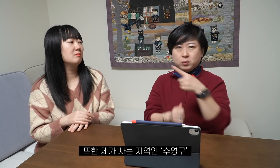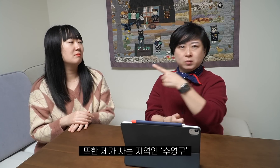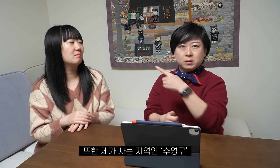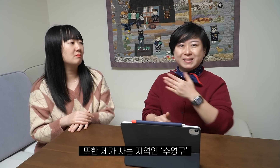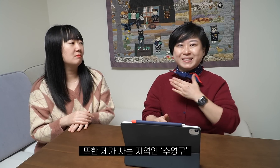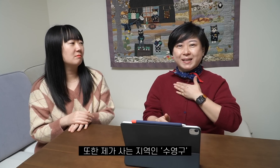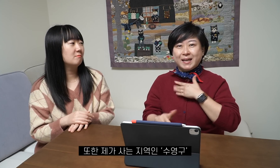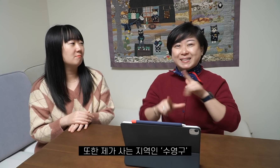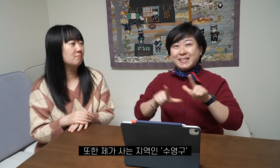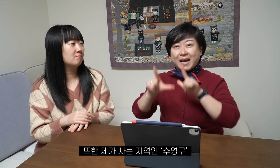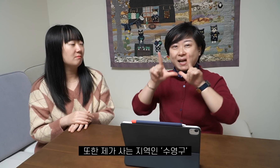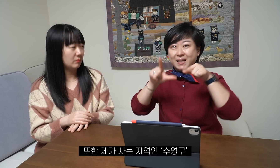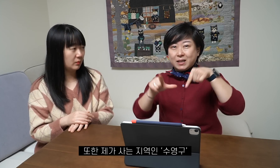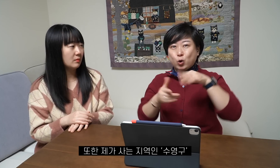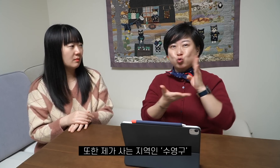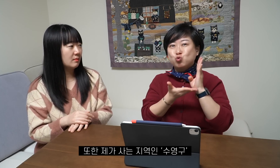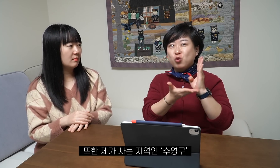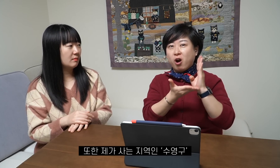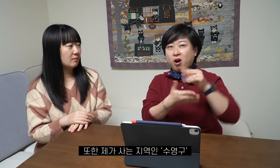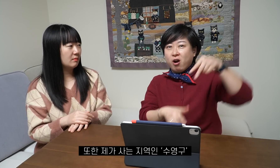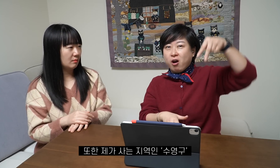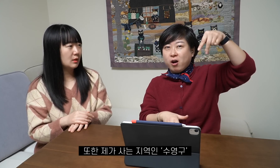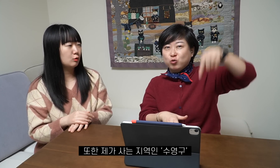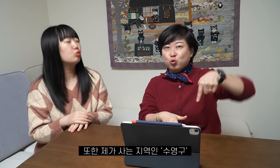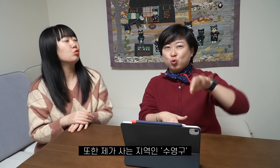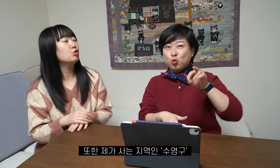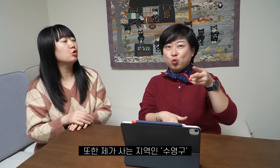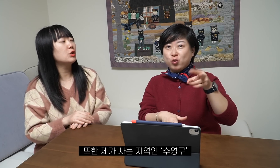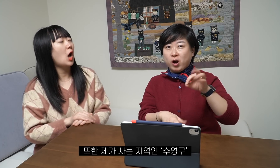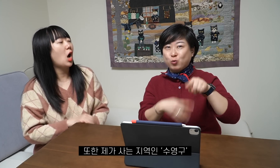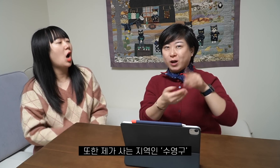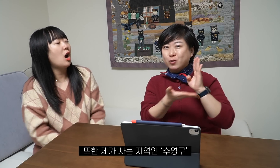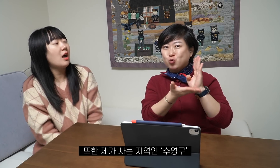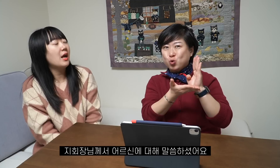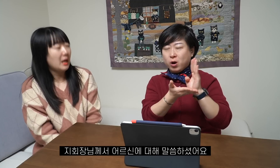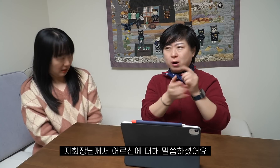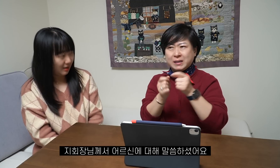Also, the branch president of Suyeong-gu, where I live,